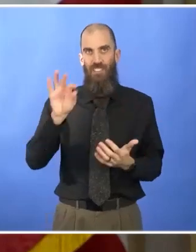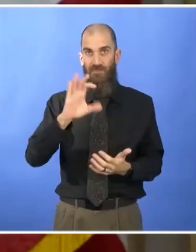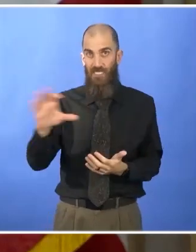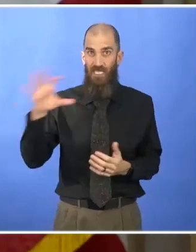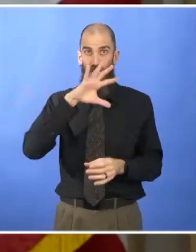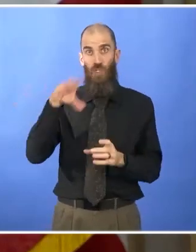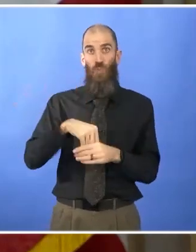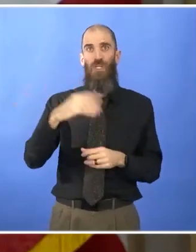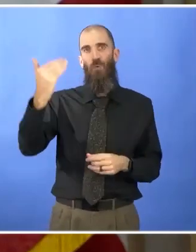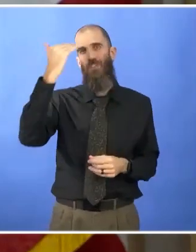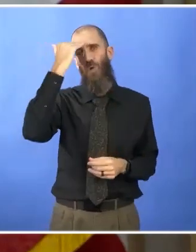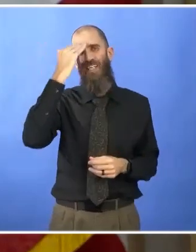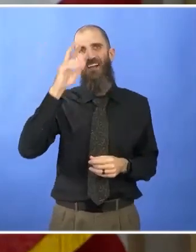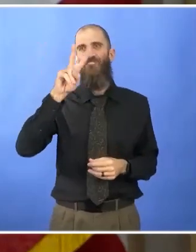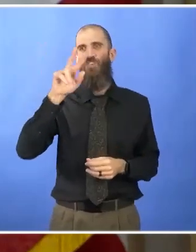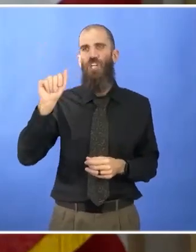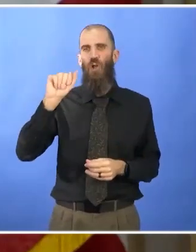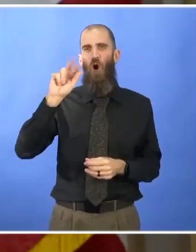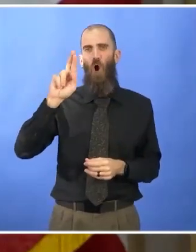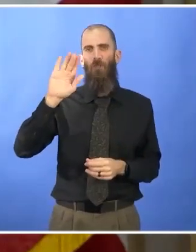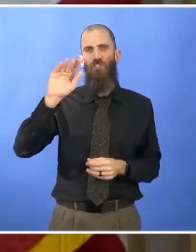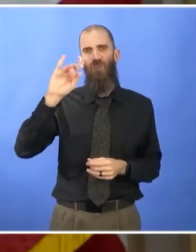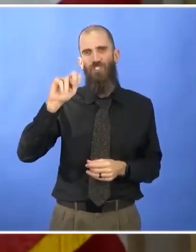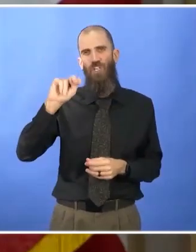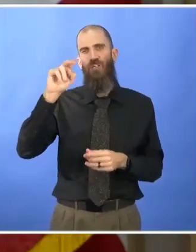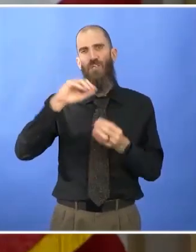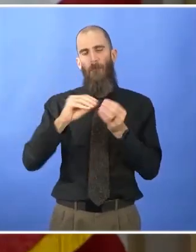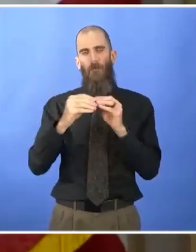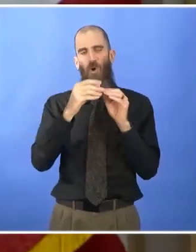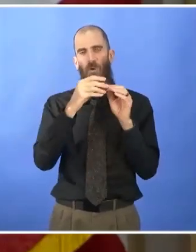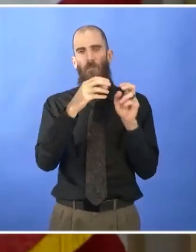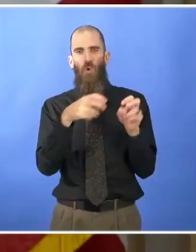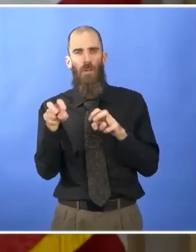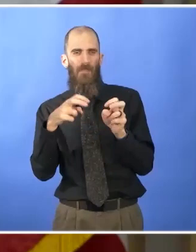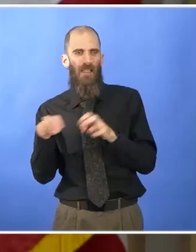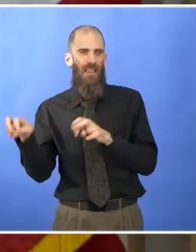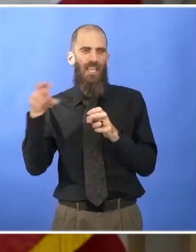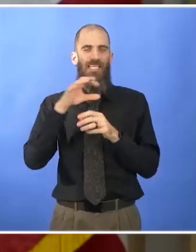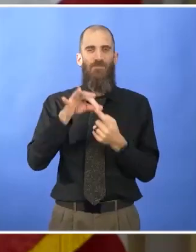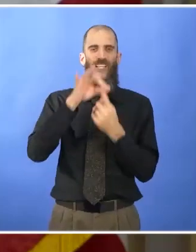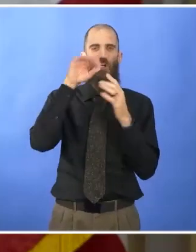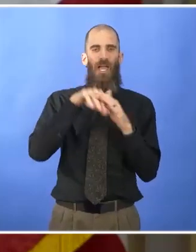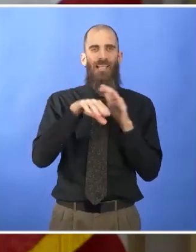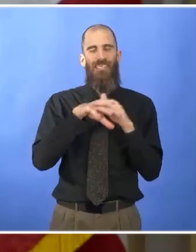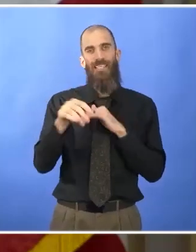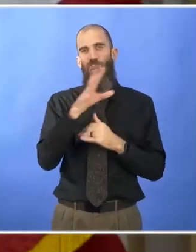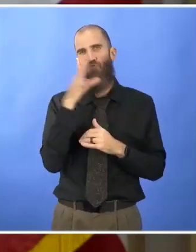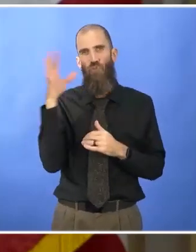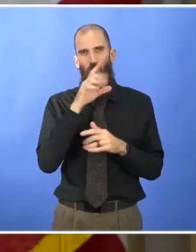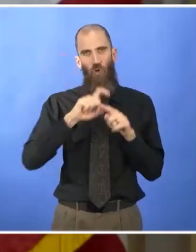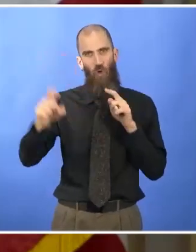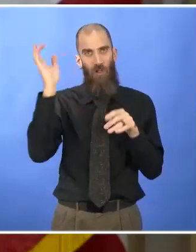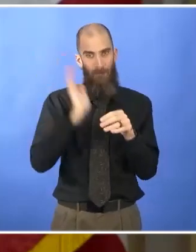ARBITRATION SPECIAL AXIS AND RURAL CALL COMPLETION. HER INVESTIGATORY AND LEGAL SKILL IN A 20 CASE RESULTED IN